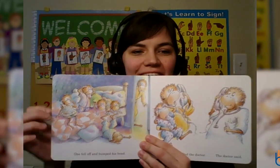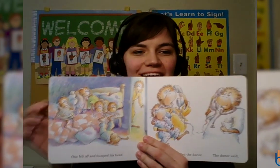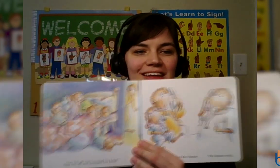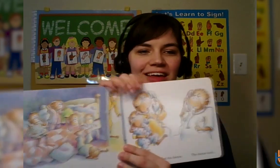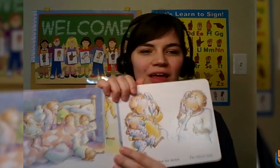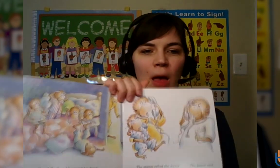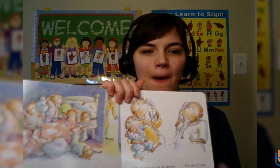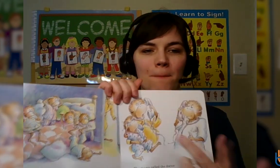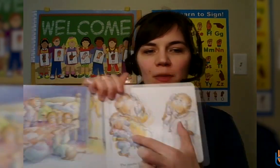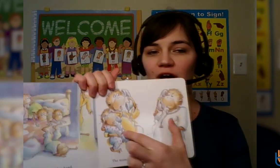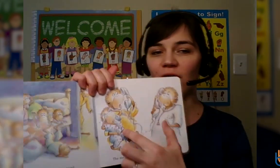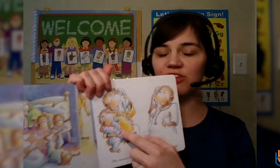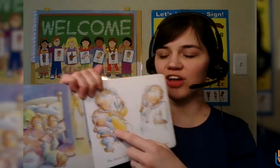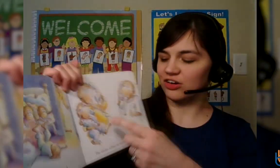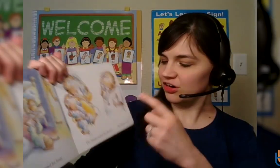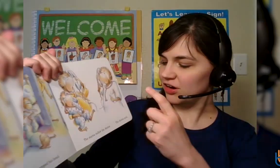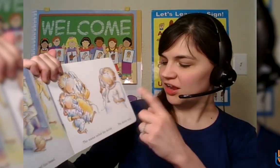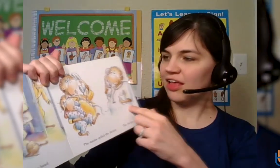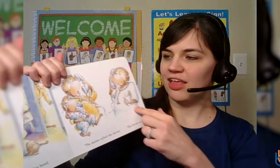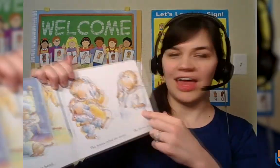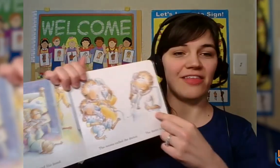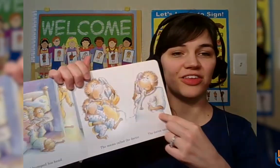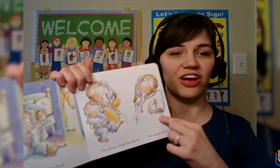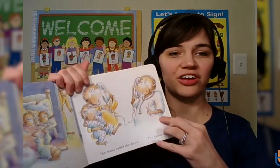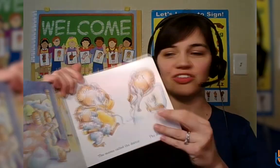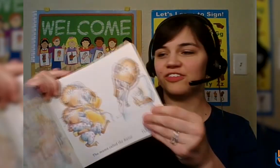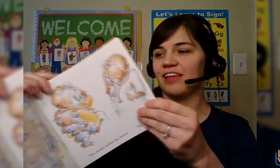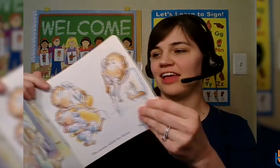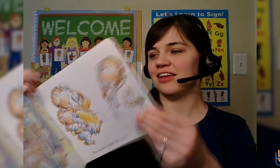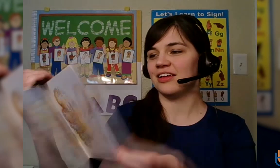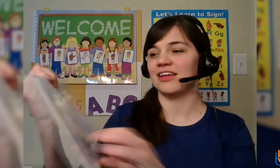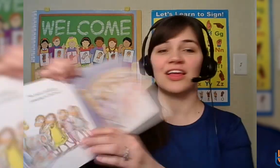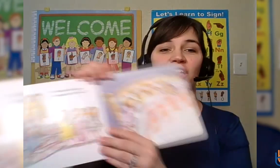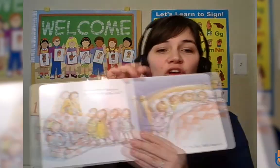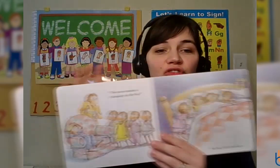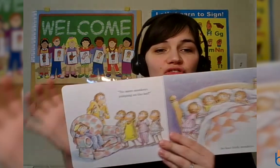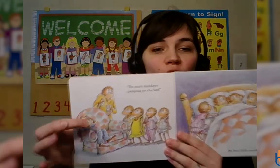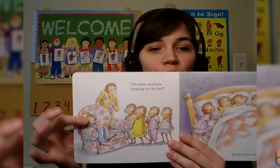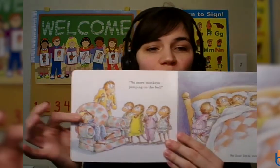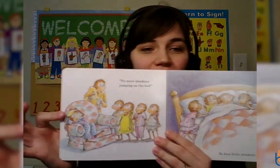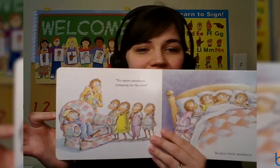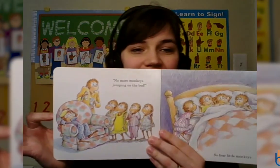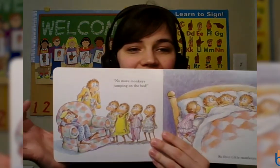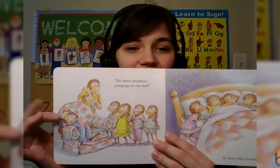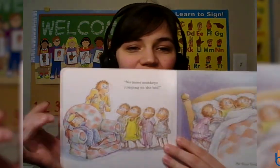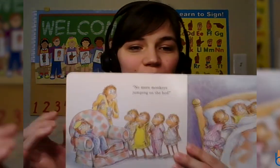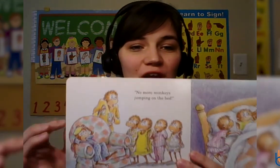head. Mama called the doctor and the doctor said, No more monkeys jumping on